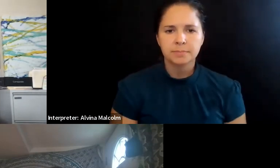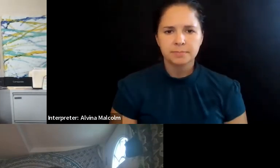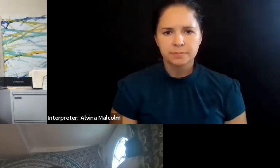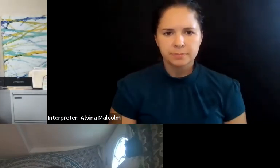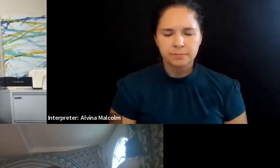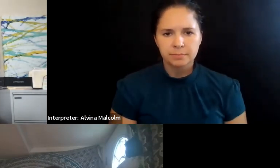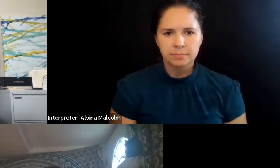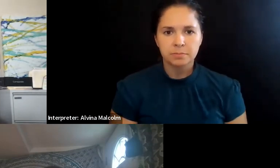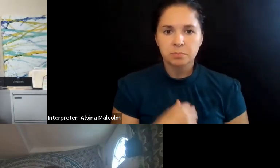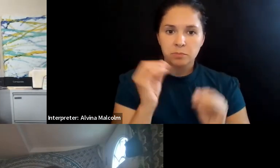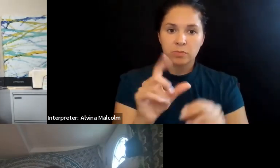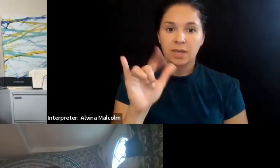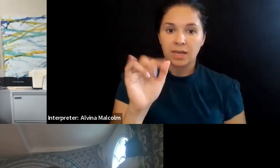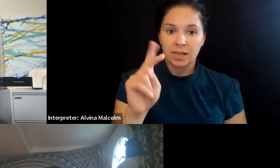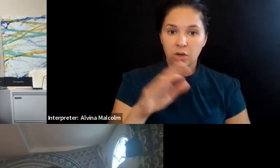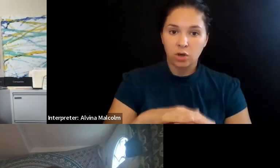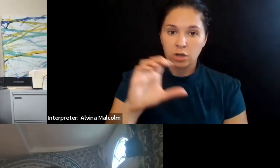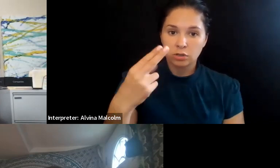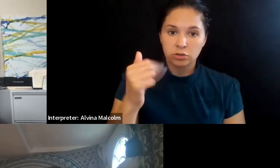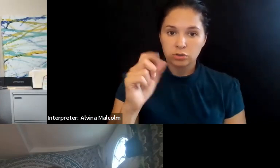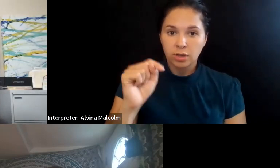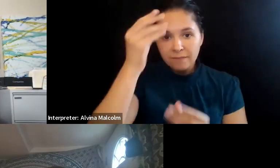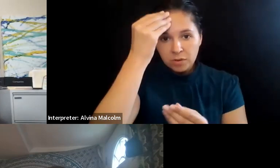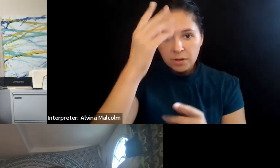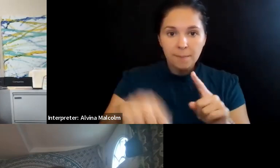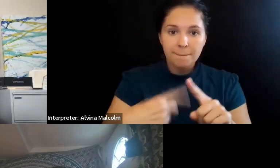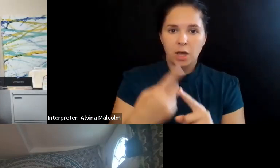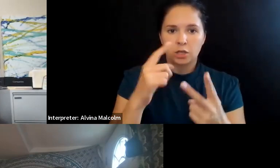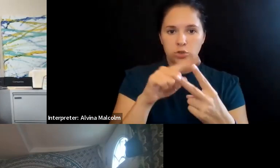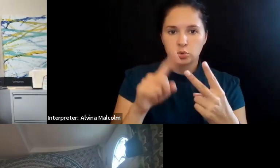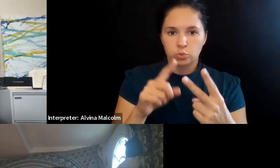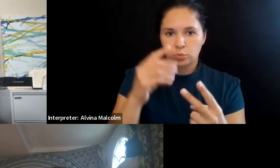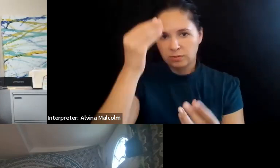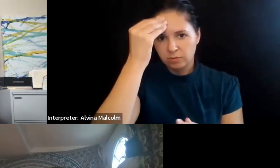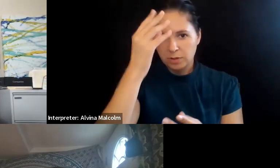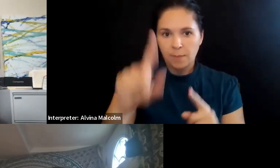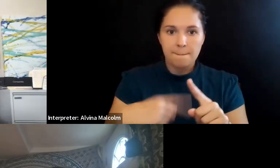top/bottom, got up to develop a culture of preparedness and be ready to